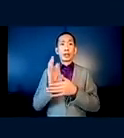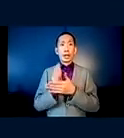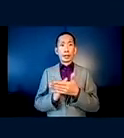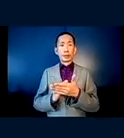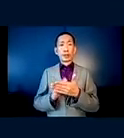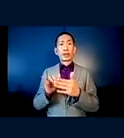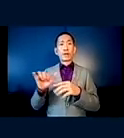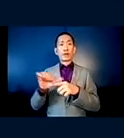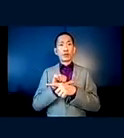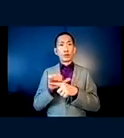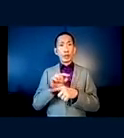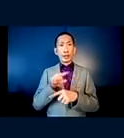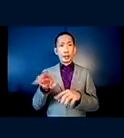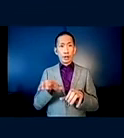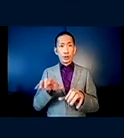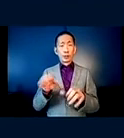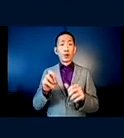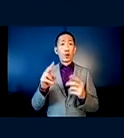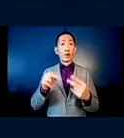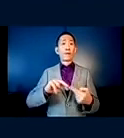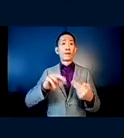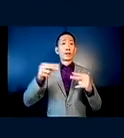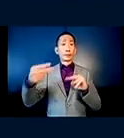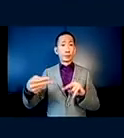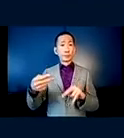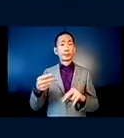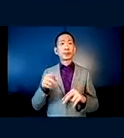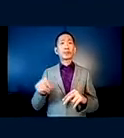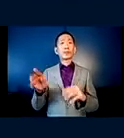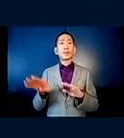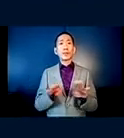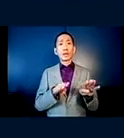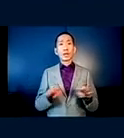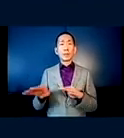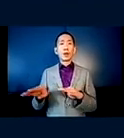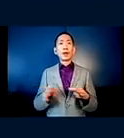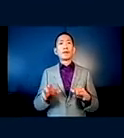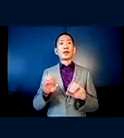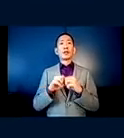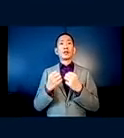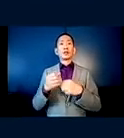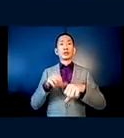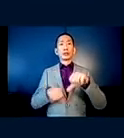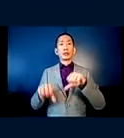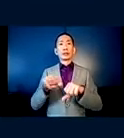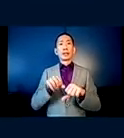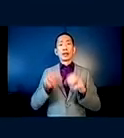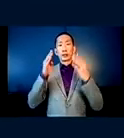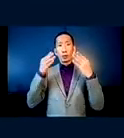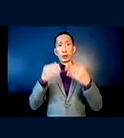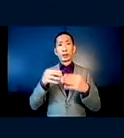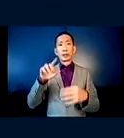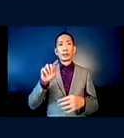AND SOCIAL SCIENCE ASPECTS OF THE TRAINING THAT THEY DO, OR